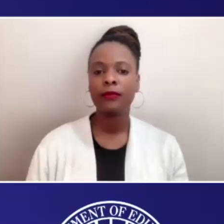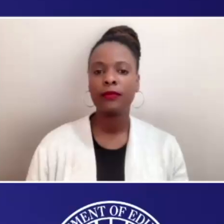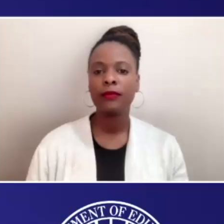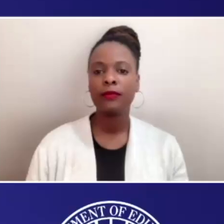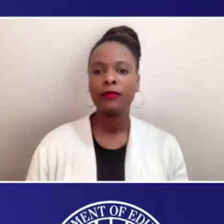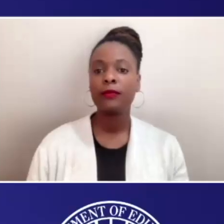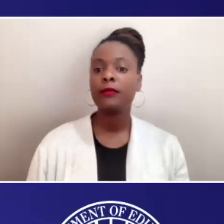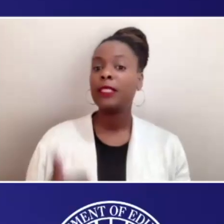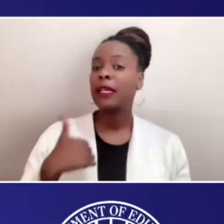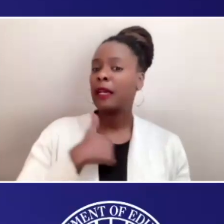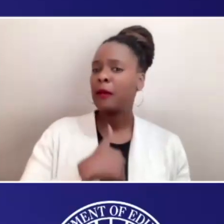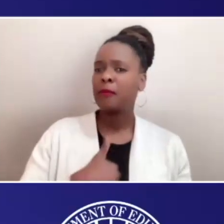I'm sorry. I do not have that.